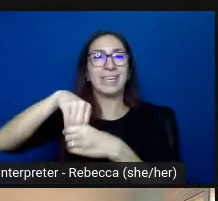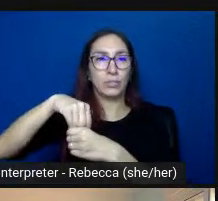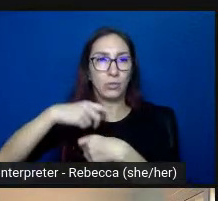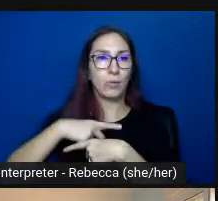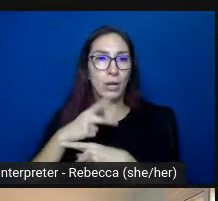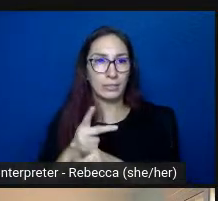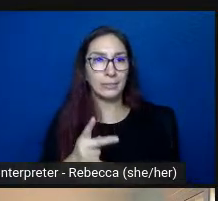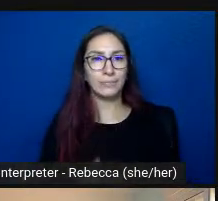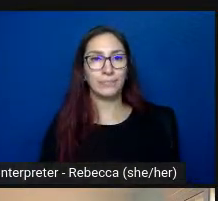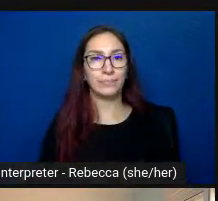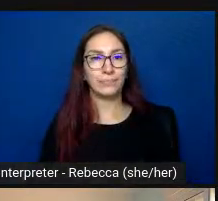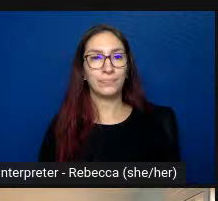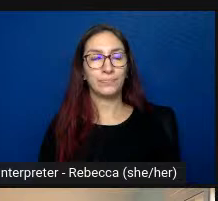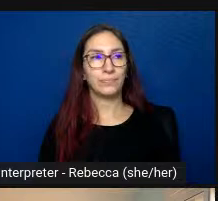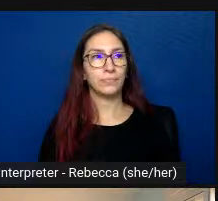in Joomla but much easier to get your changes